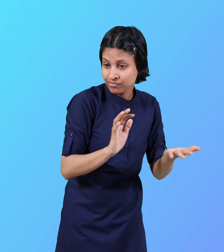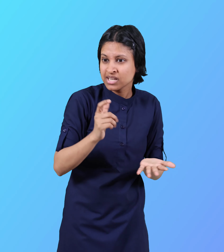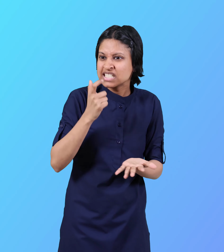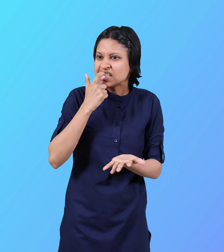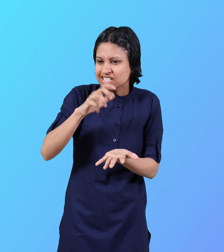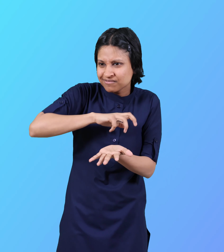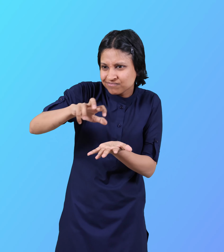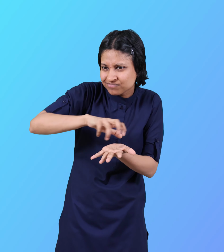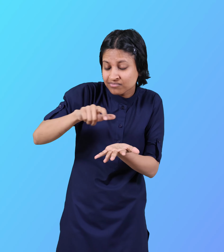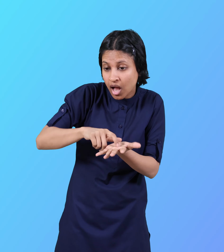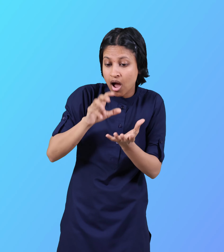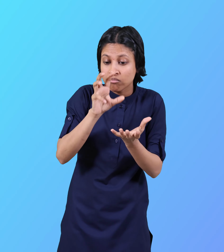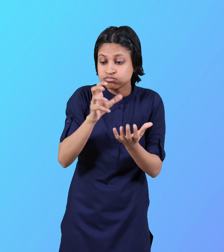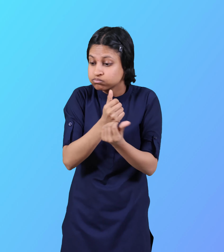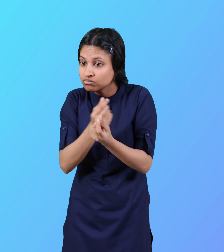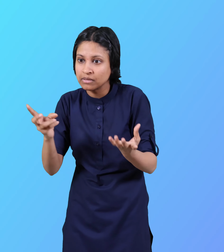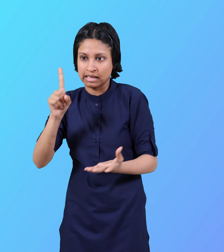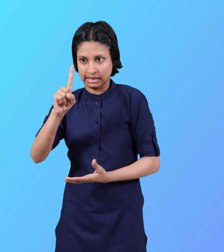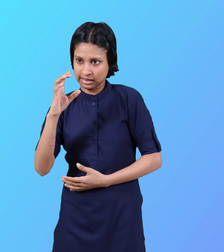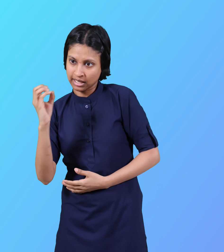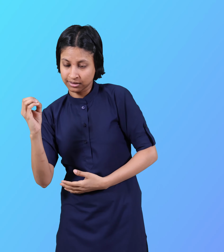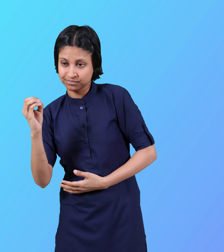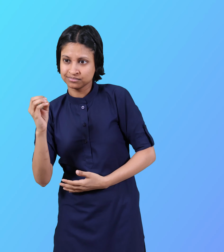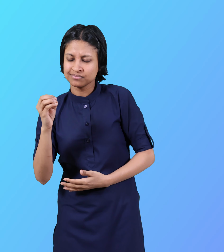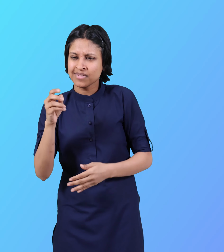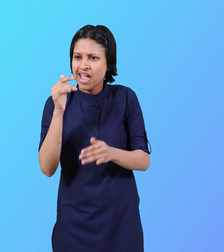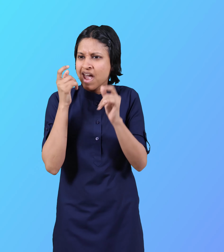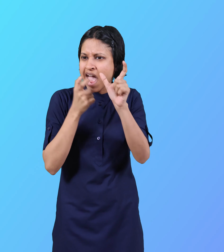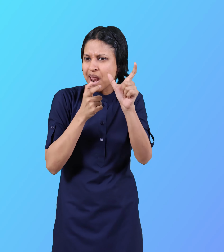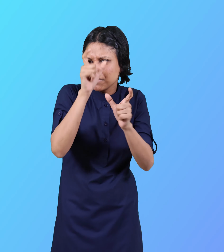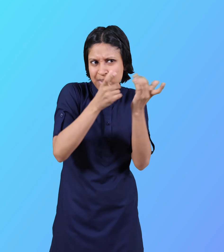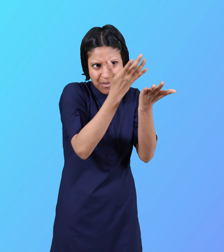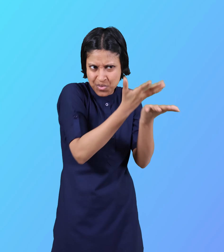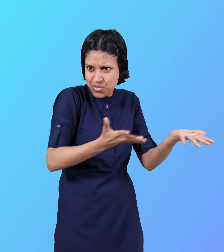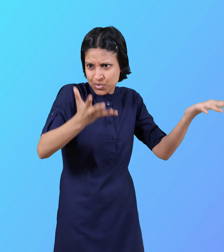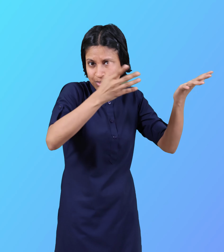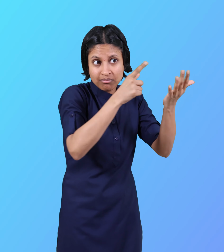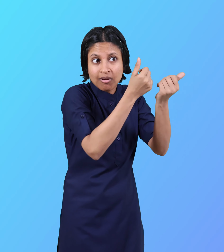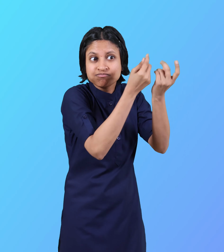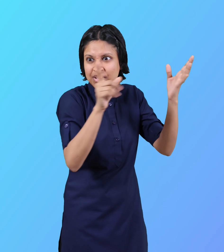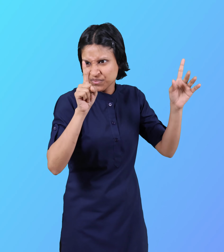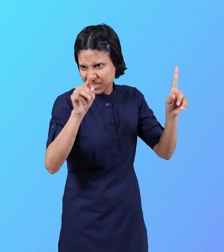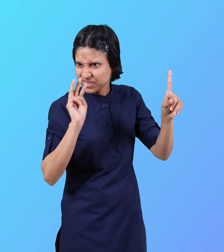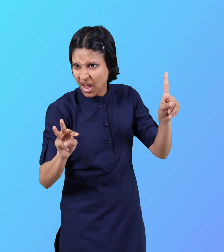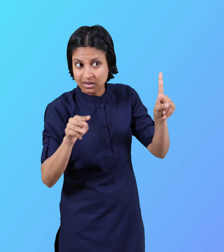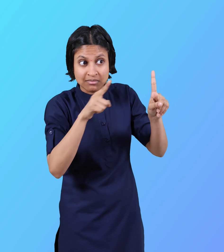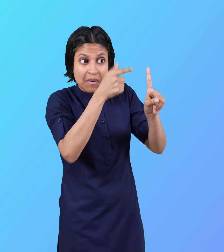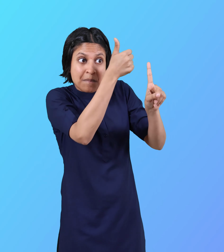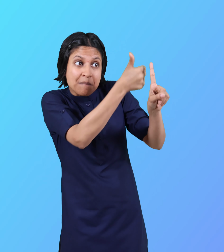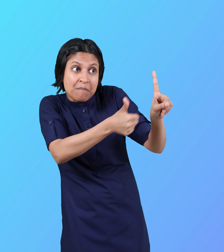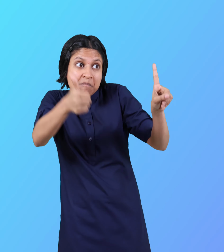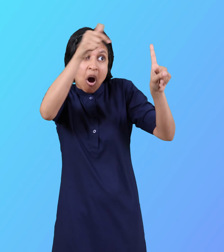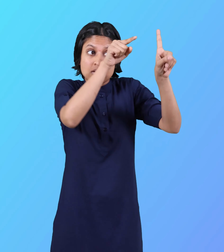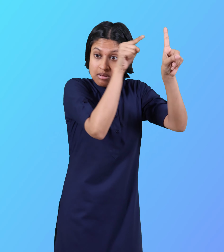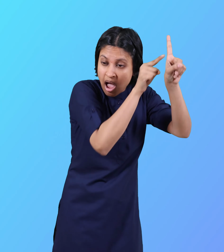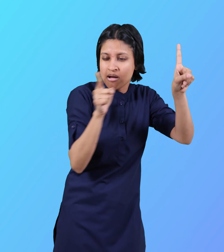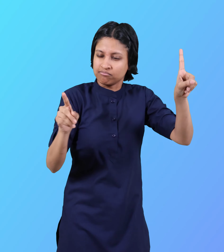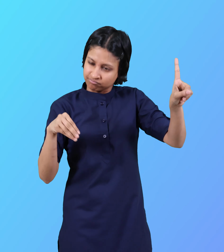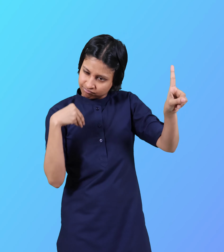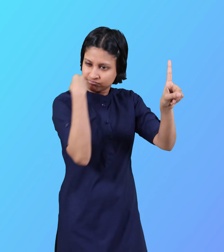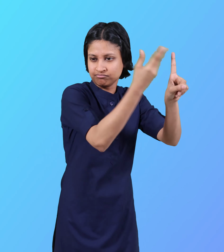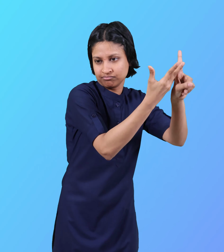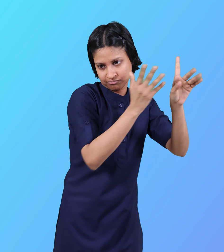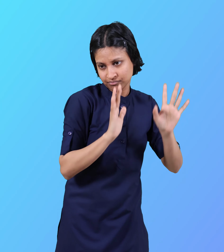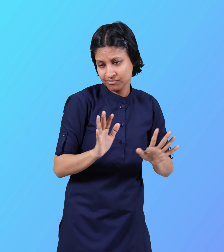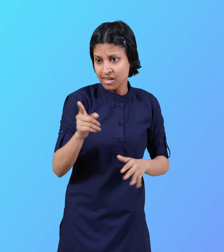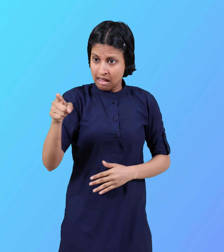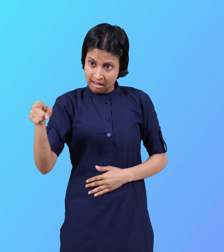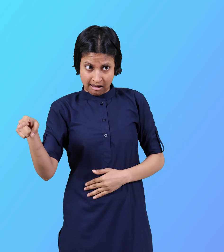Also take these ten pieces of cheese for the officer who commands your brothers’ group of 1000 soldiers.